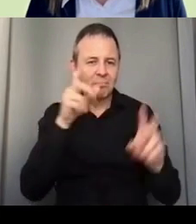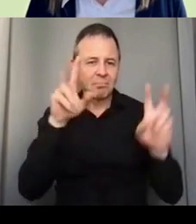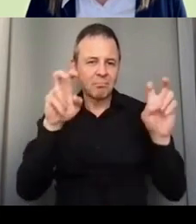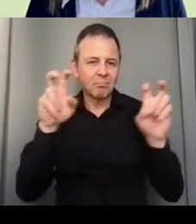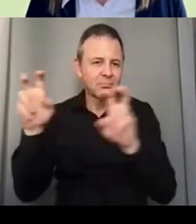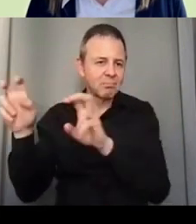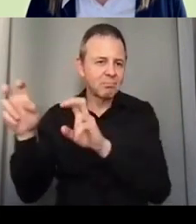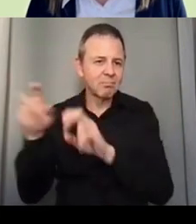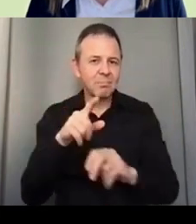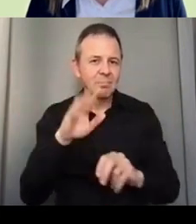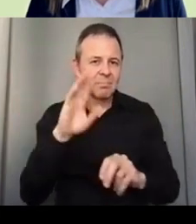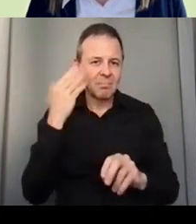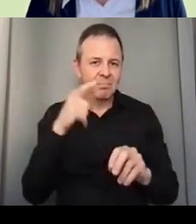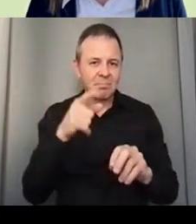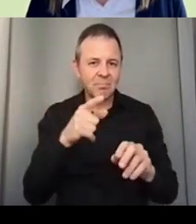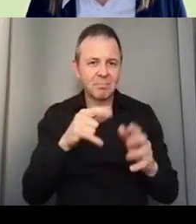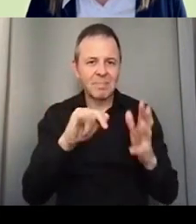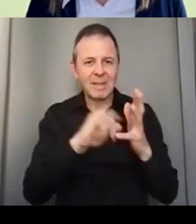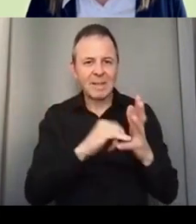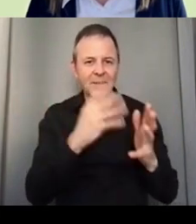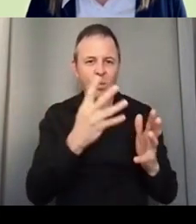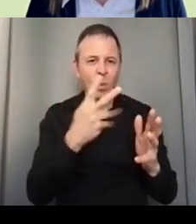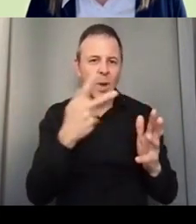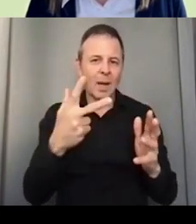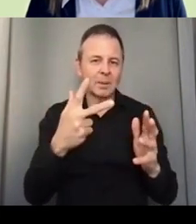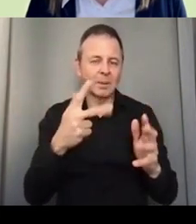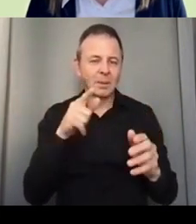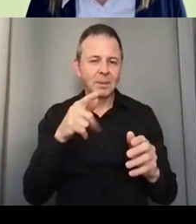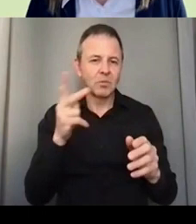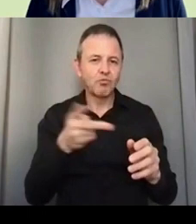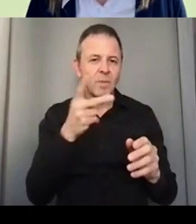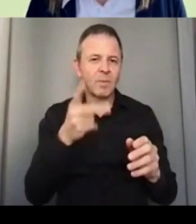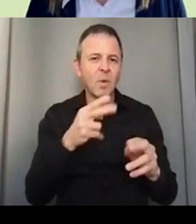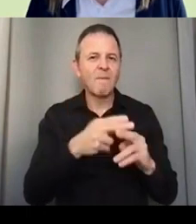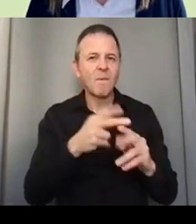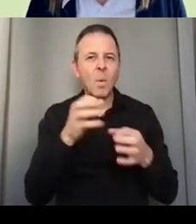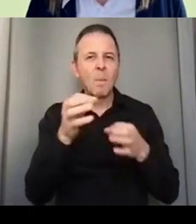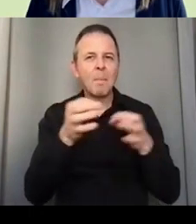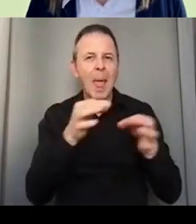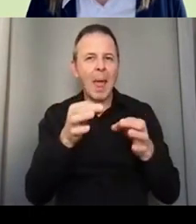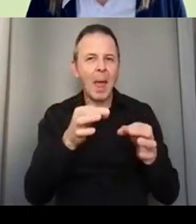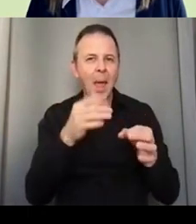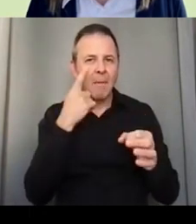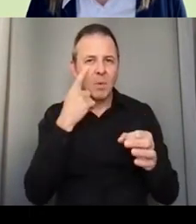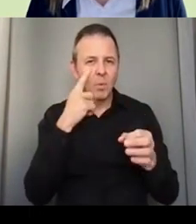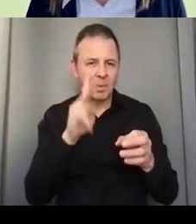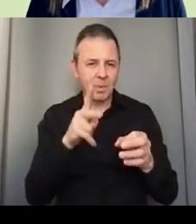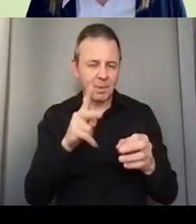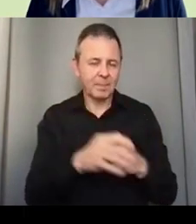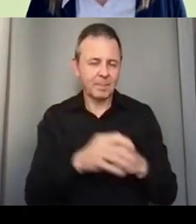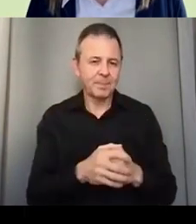have heard of S48 review for a plan reassessment but we all know that